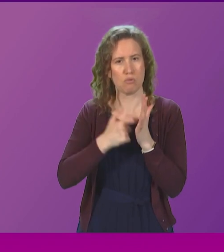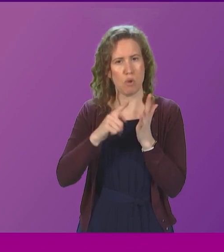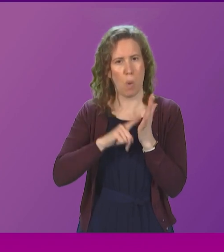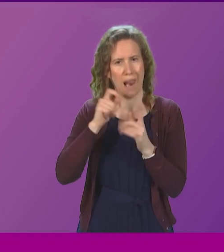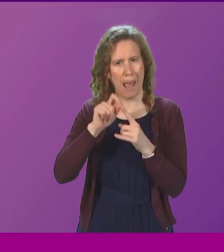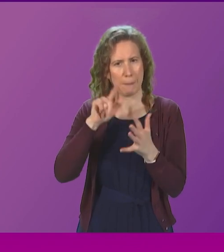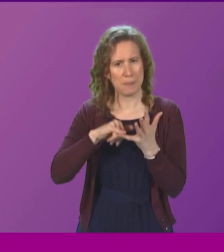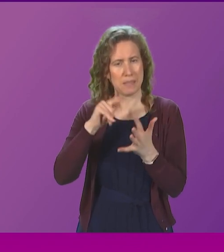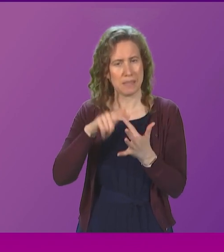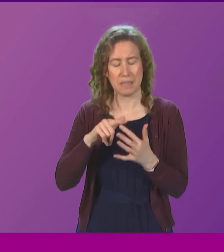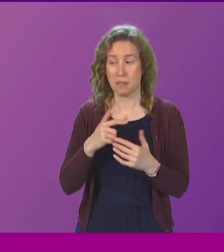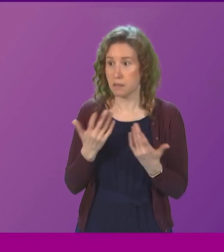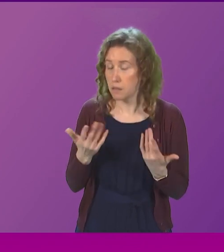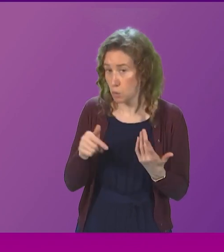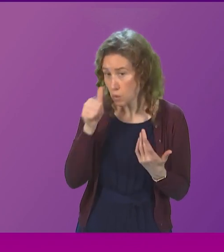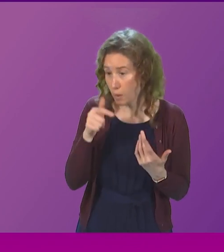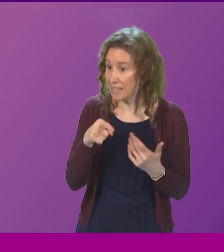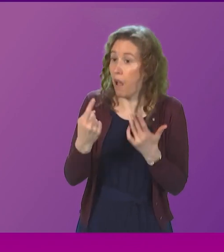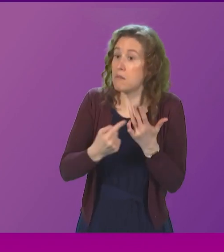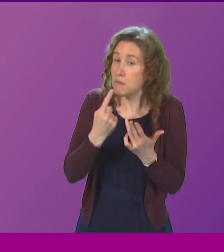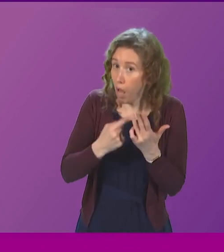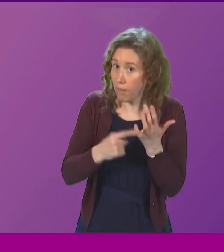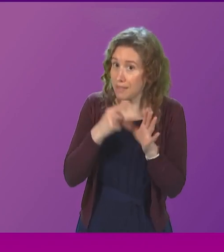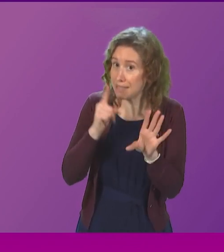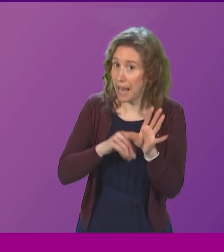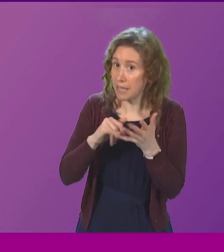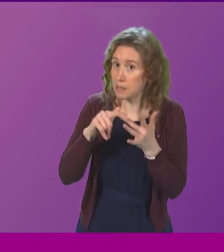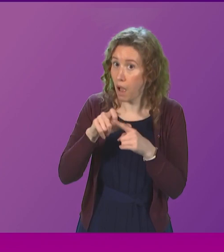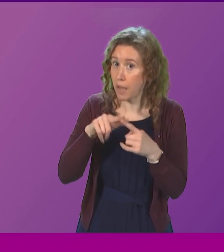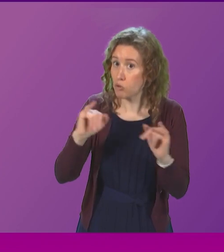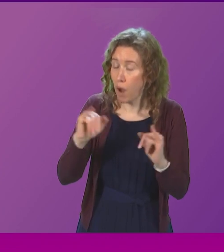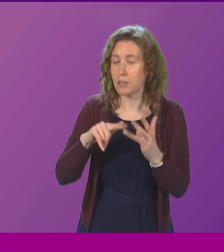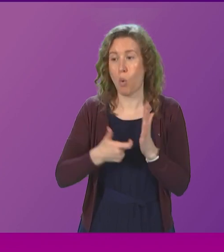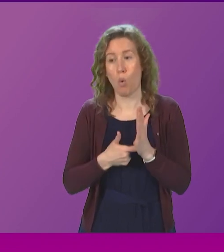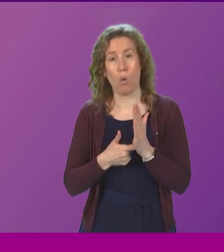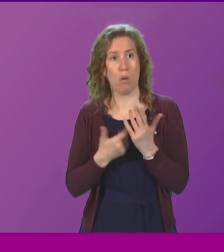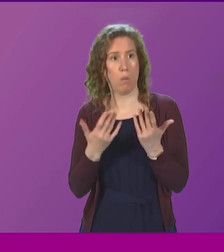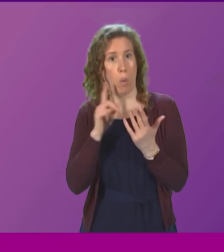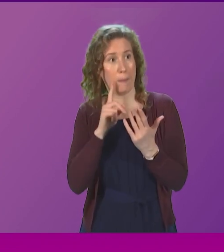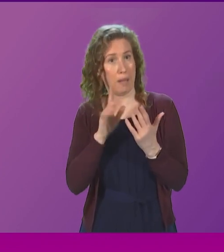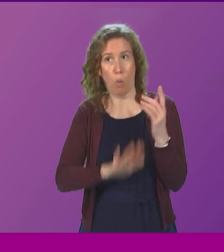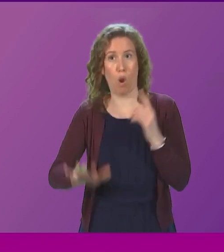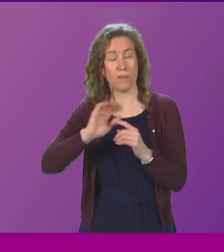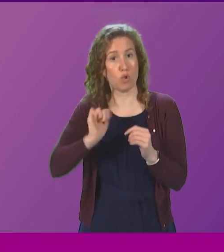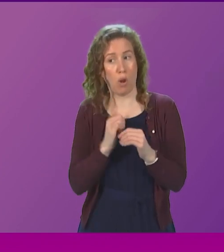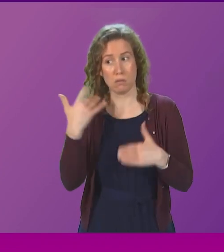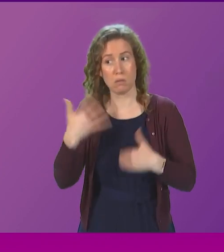Is this another Tayside crisis, or are women across Scotland suffering in silence?